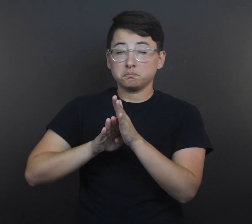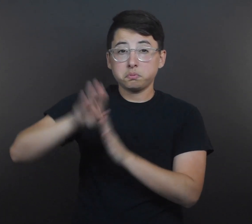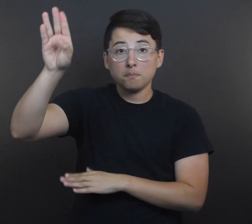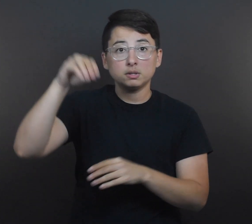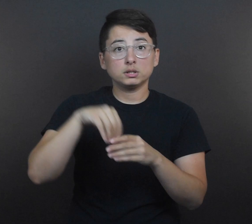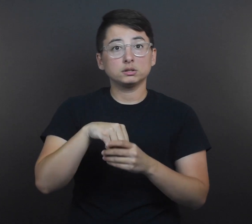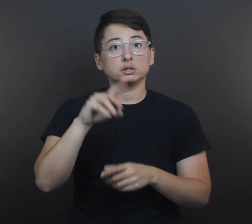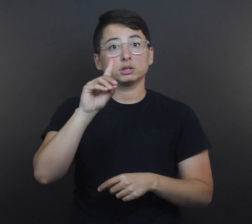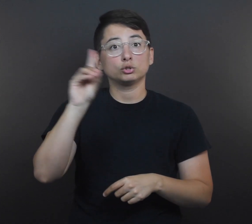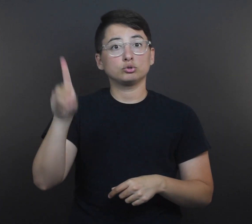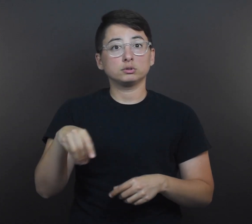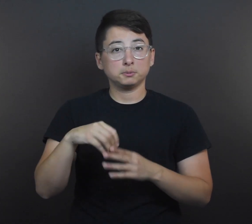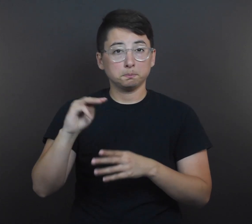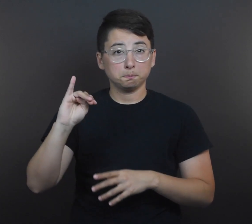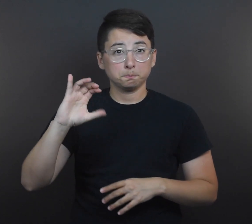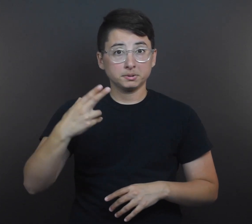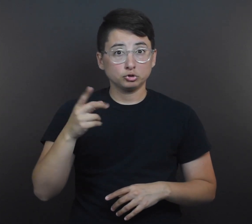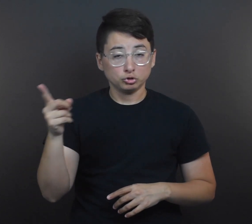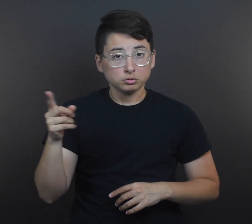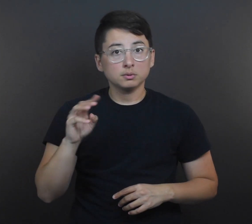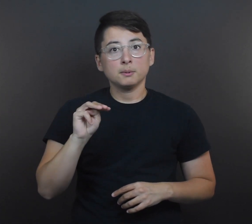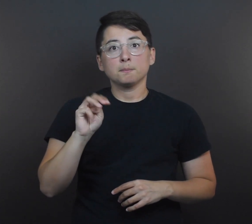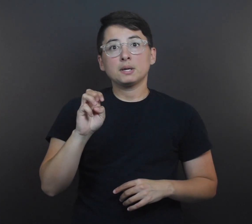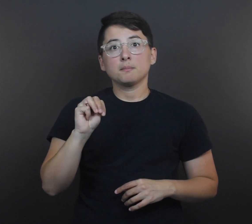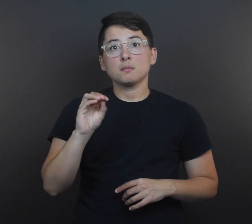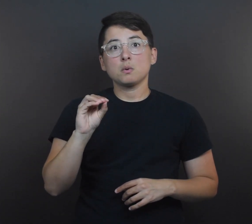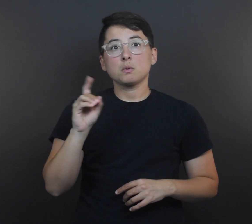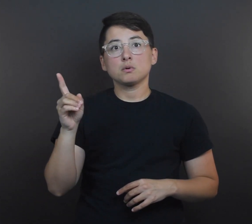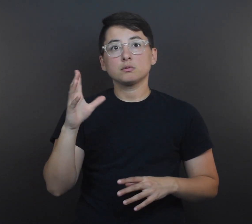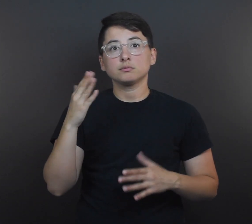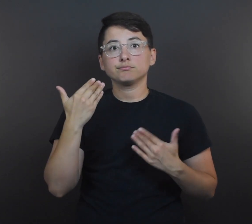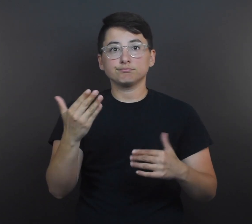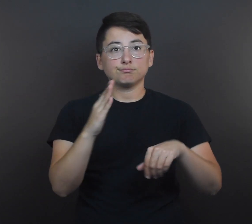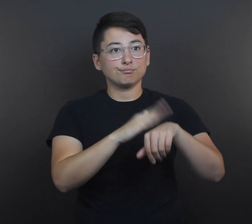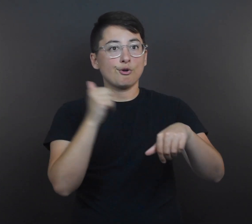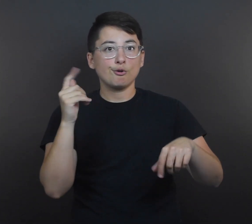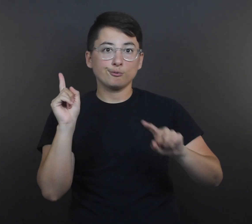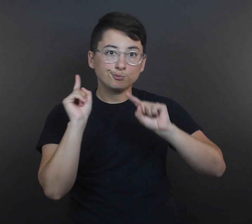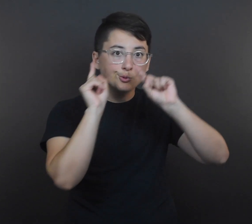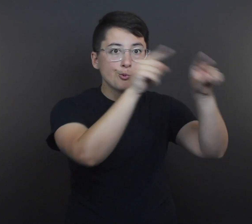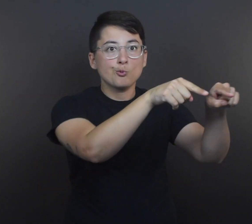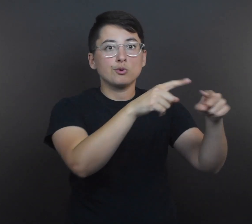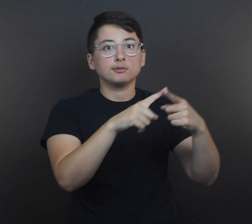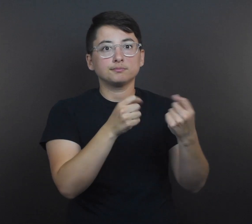However, when COVID-19 cases surged in the Detroit area in April,